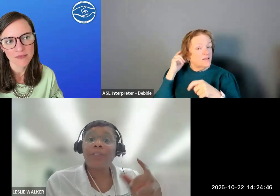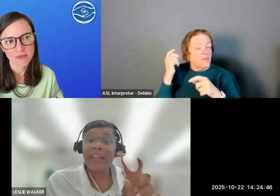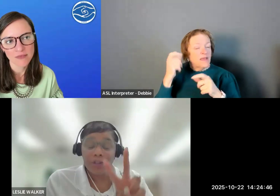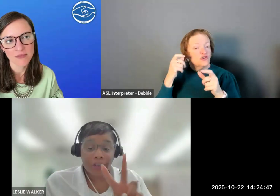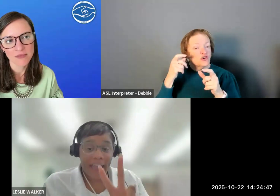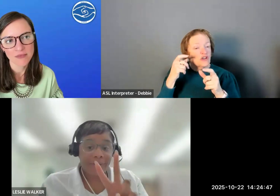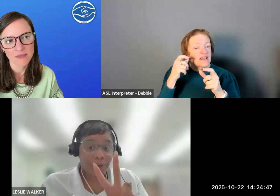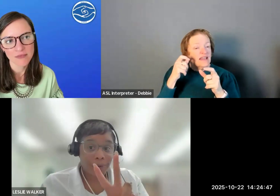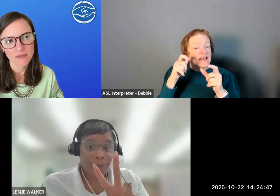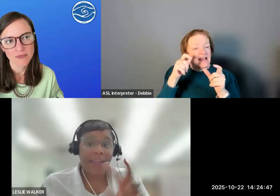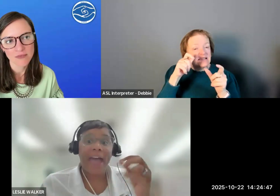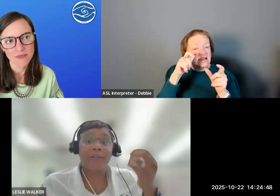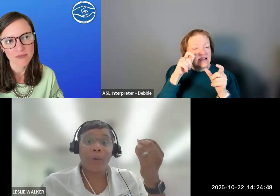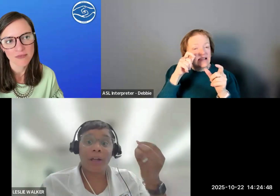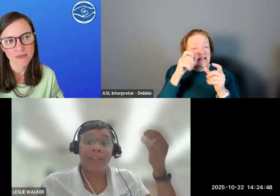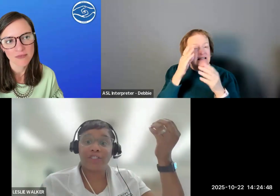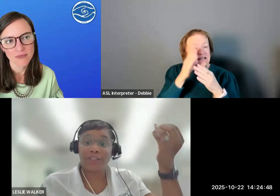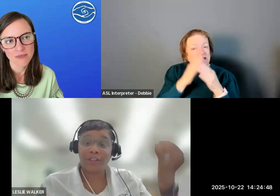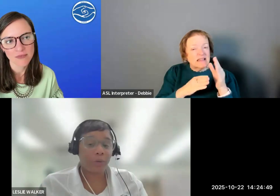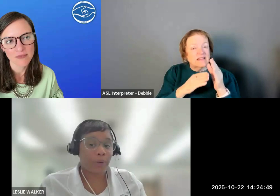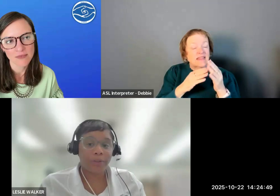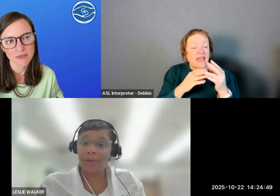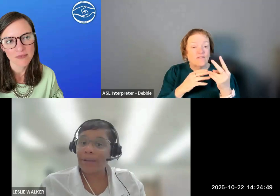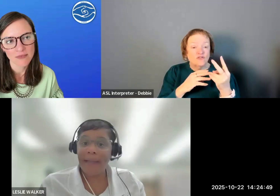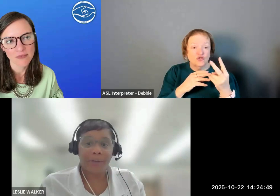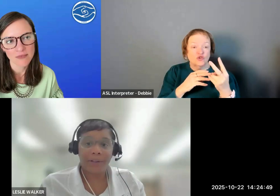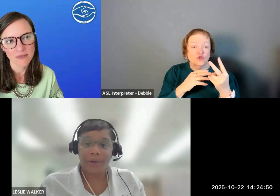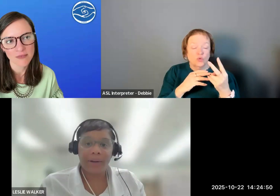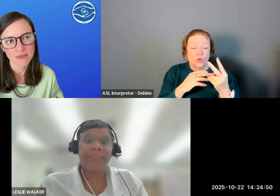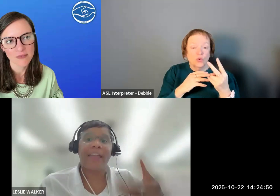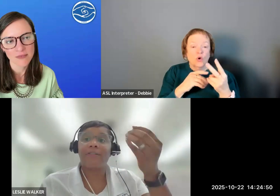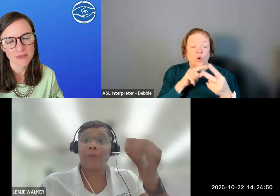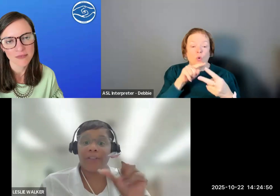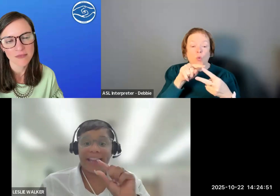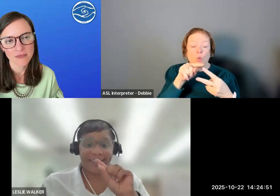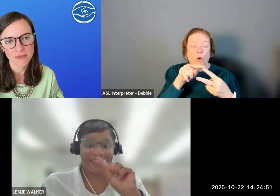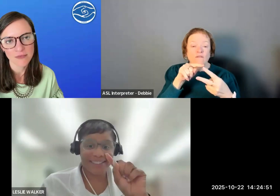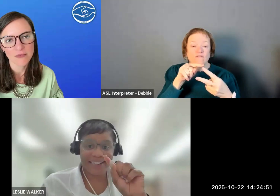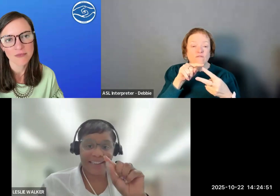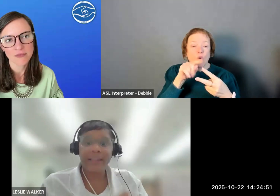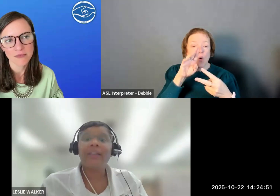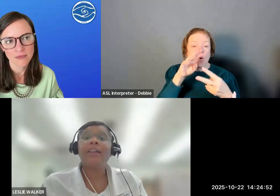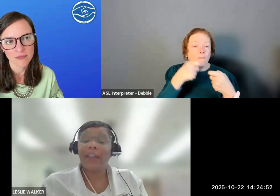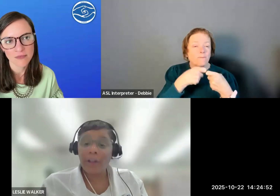So, they usually have two. They have one that's just a restraint battery door, and they have one that has a slit.